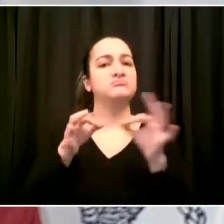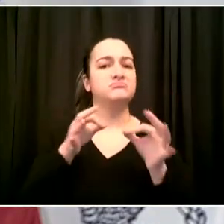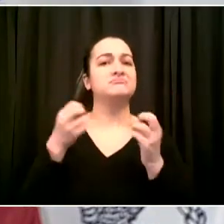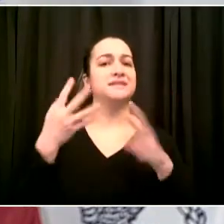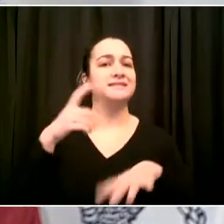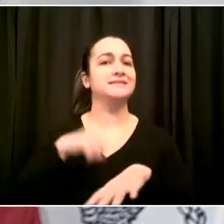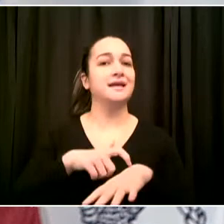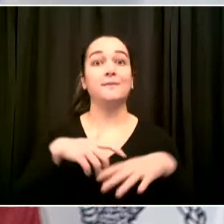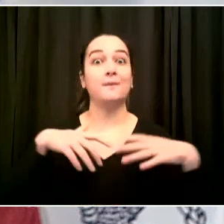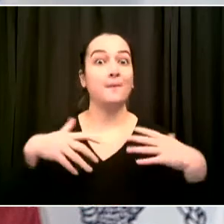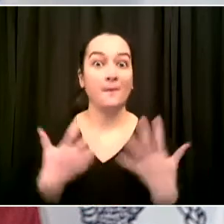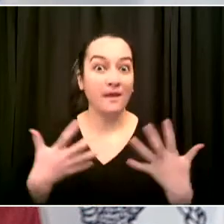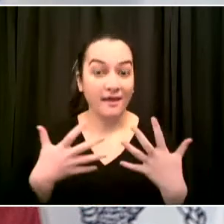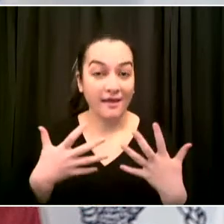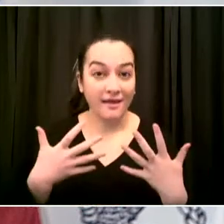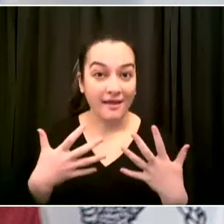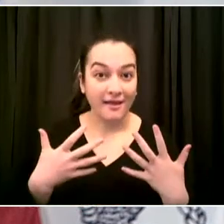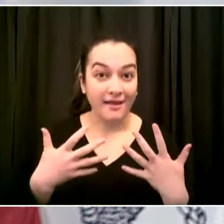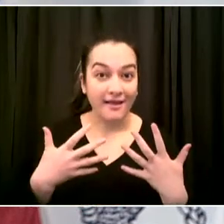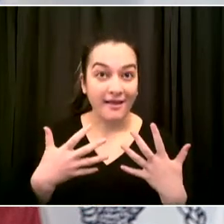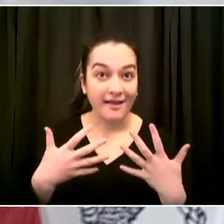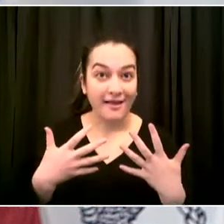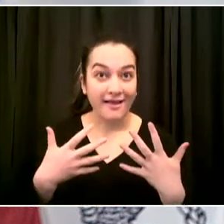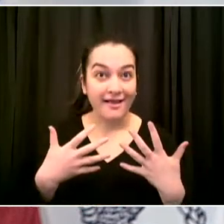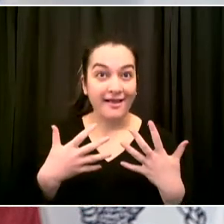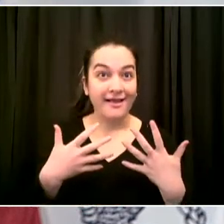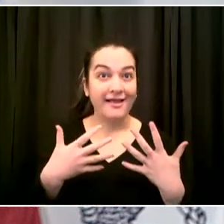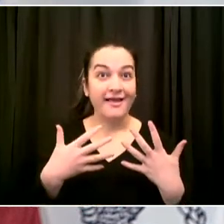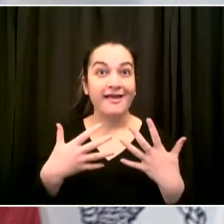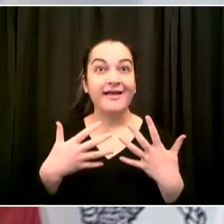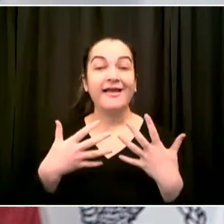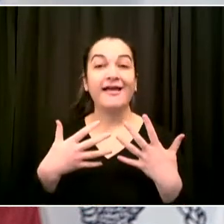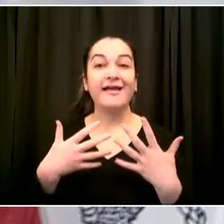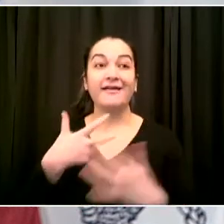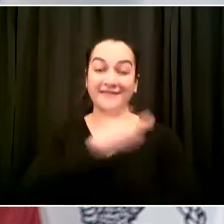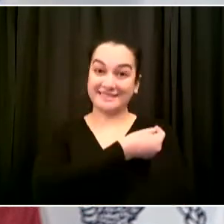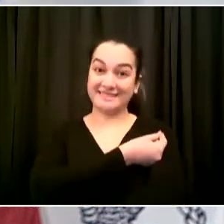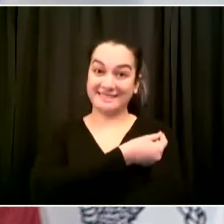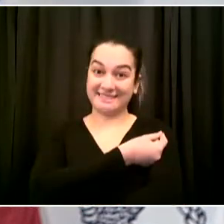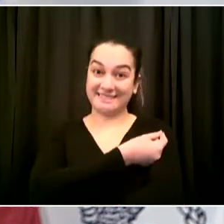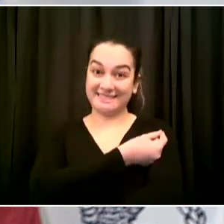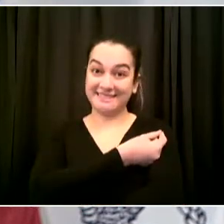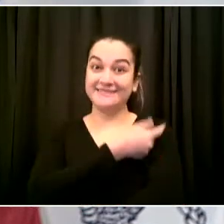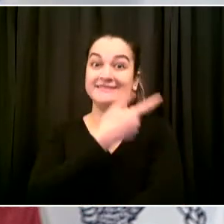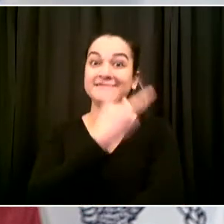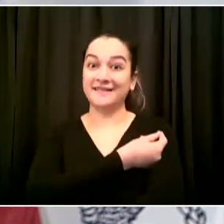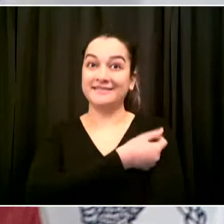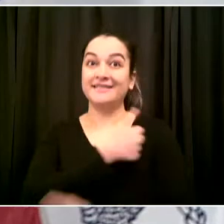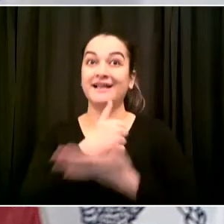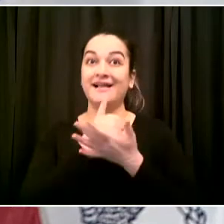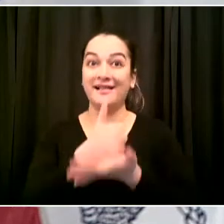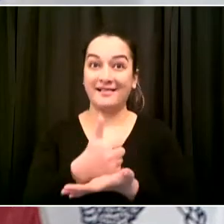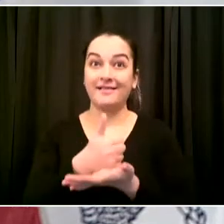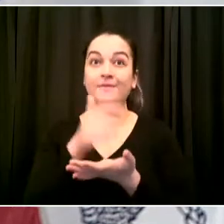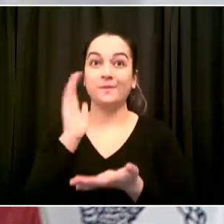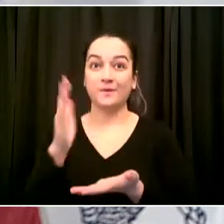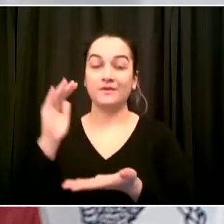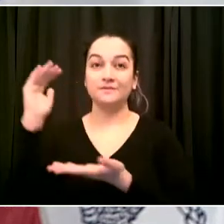WHEN IT COMES TO KEEPING PEOPLE SAFE , WE HAVE A VERY IMPORTANT